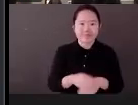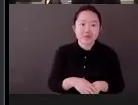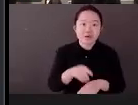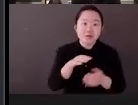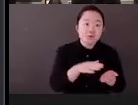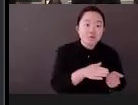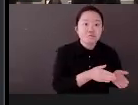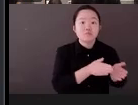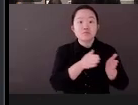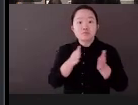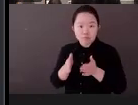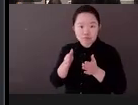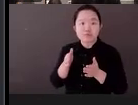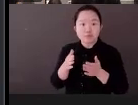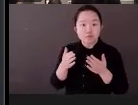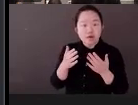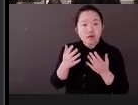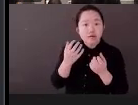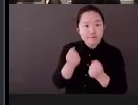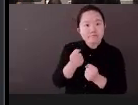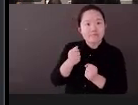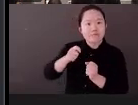image of the first screen,